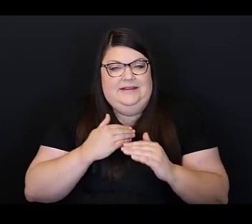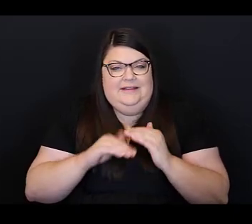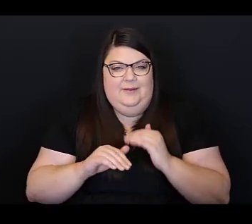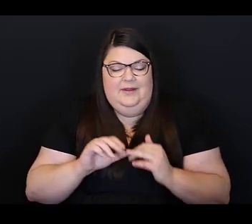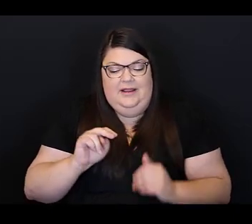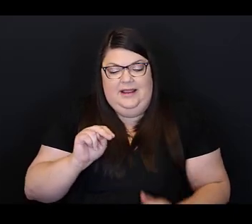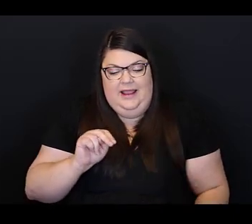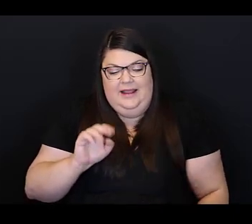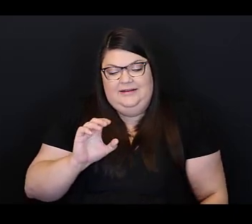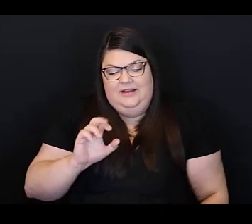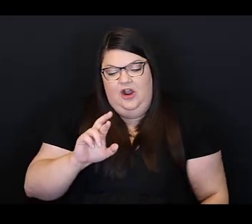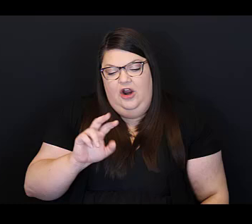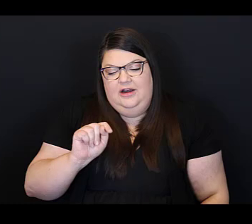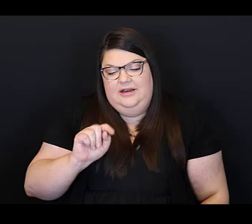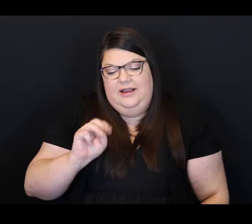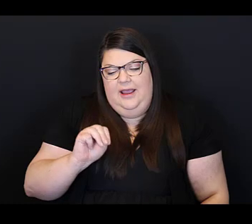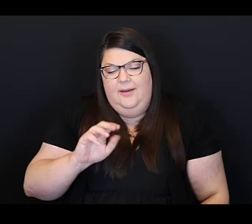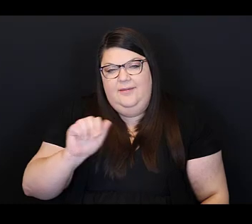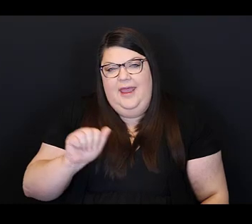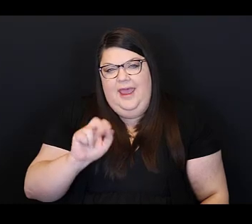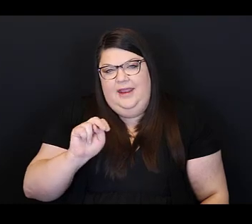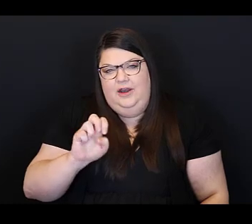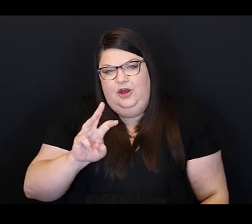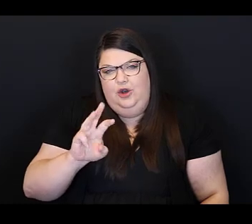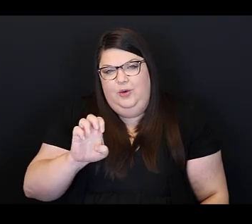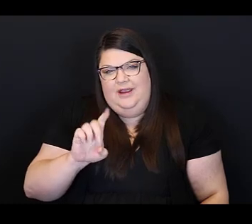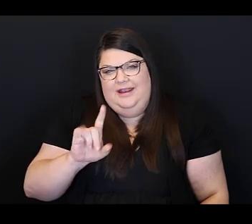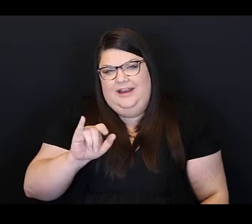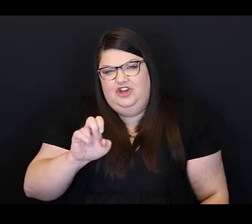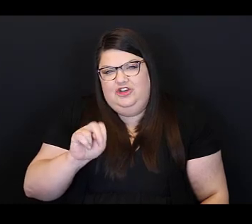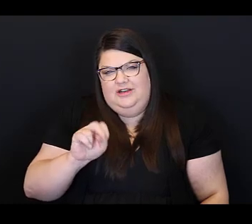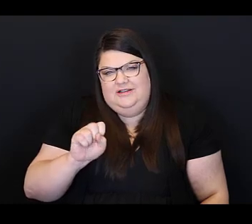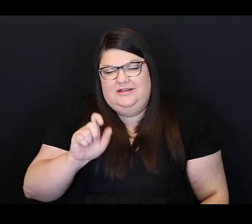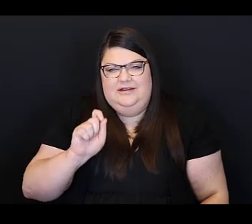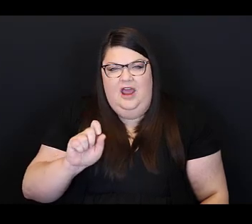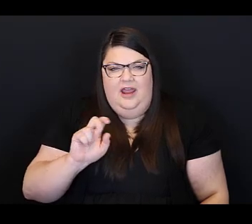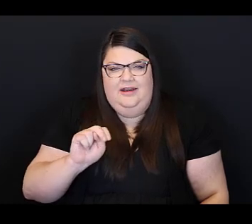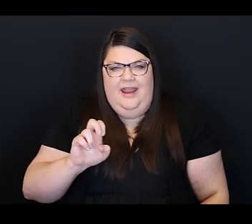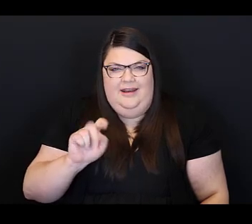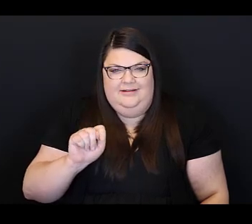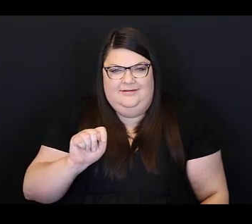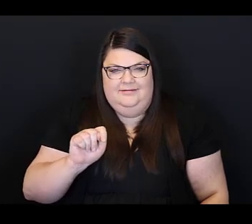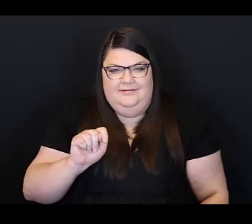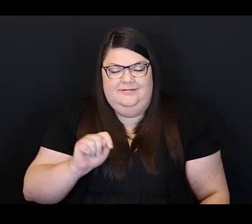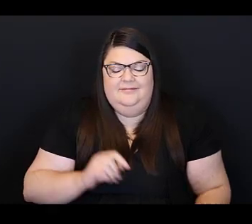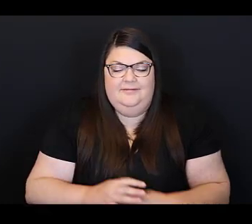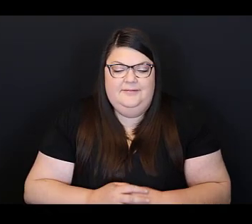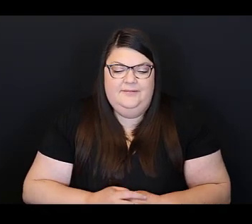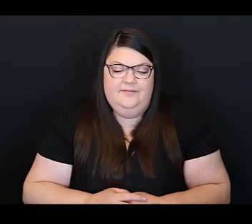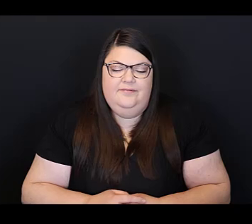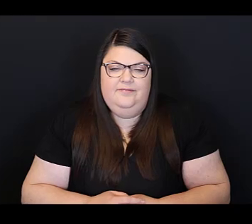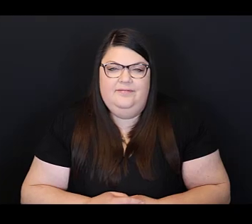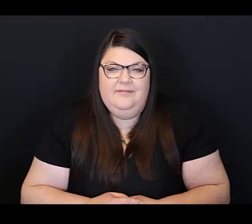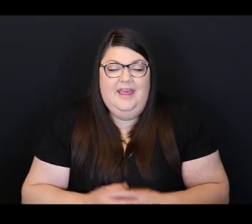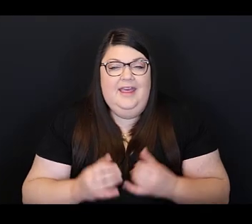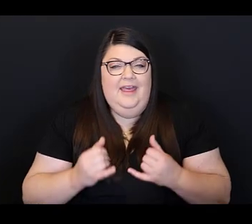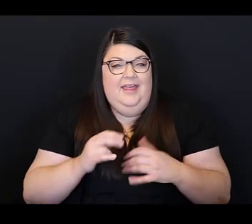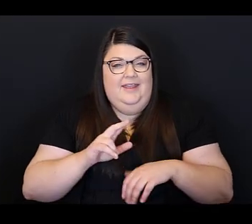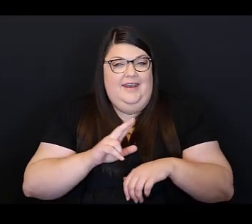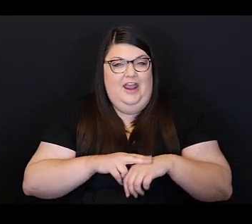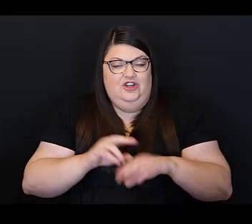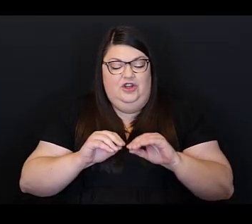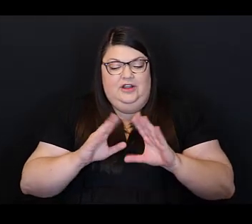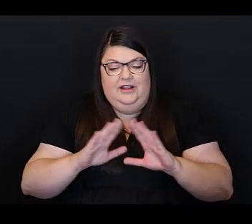email the NCRTM staff at NCRTM@neweditions.net. The National Clearinghouse of Rehabilitation